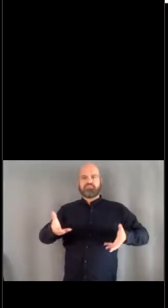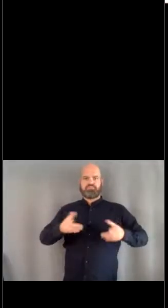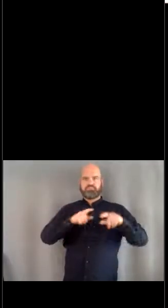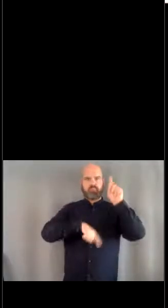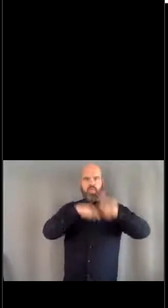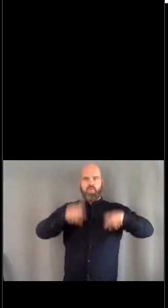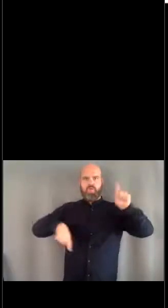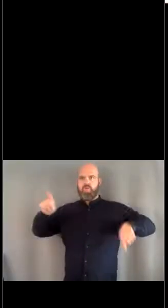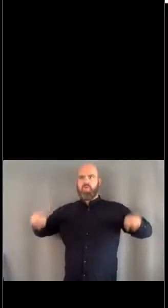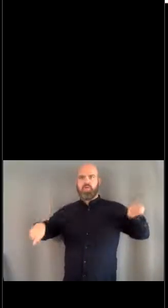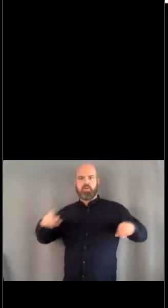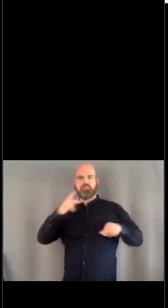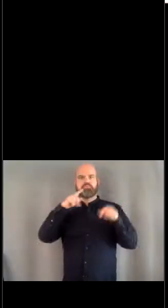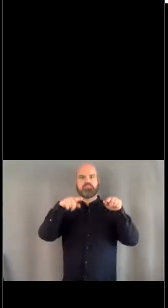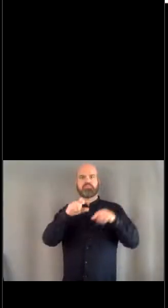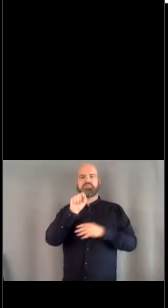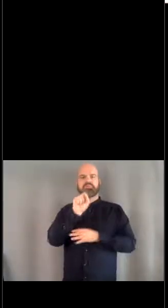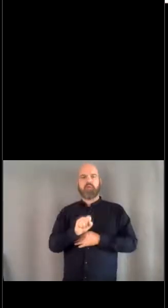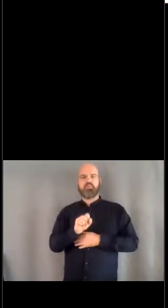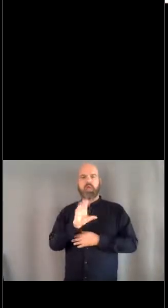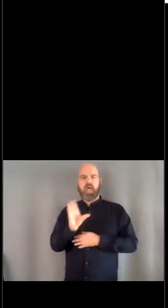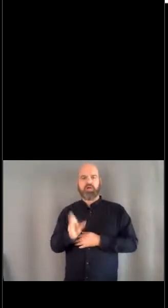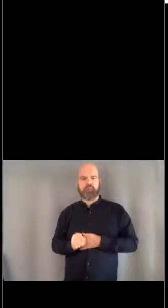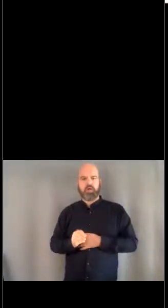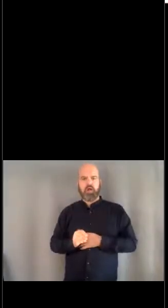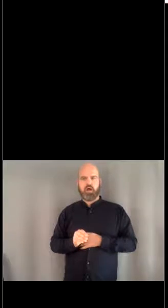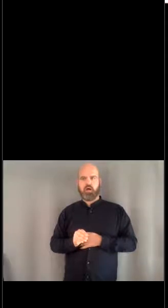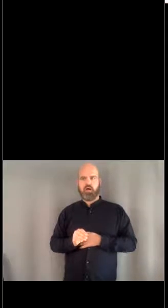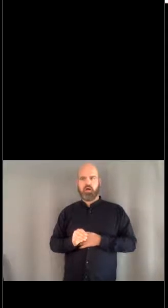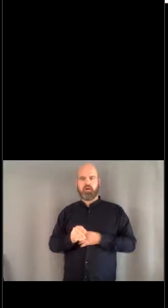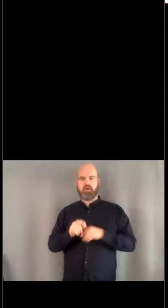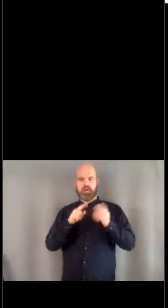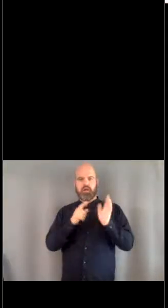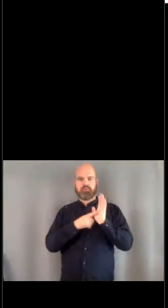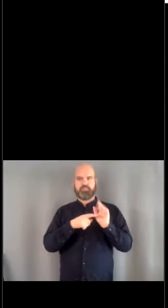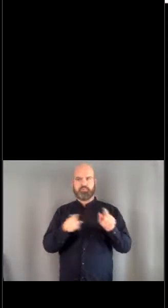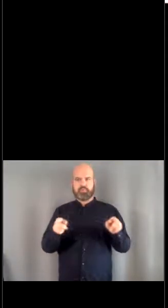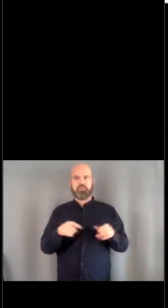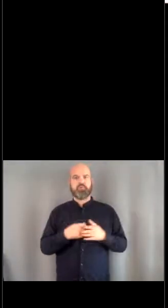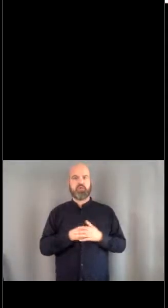It shows the minimum and the maximum that people were spending in extra costs.